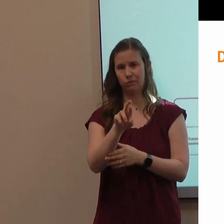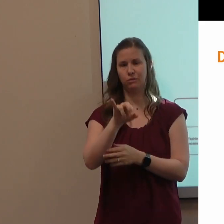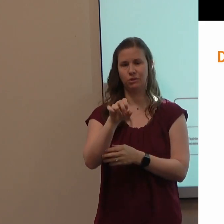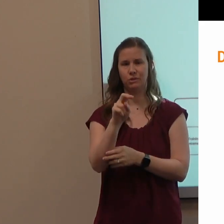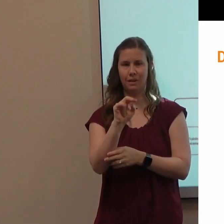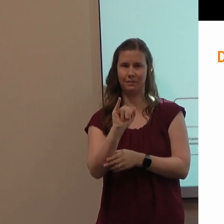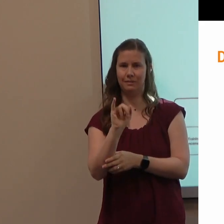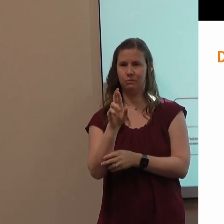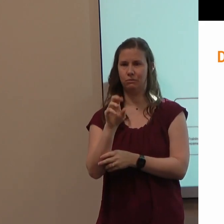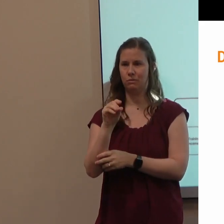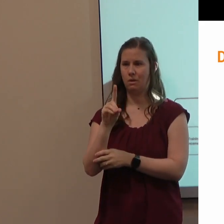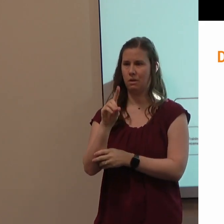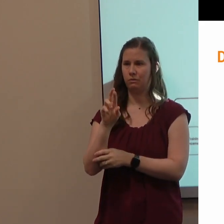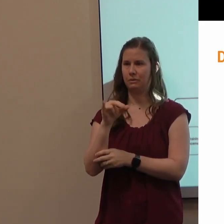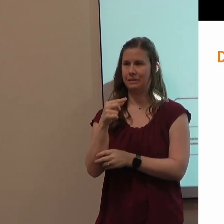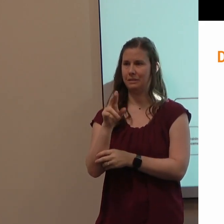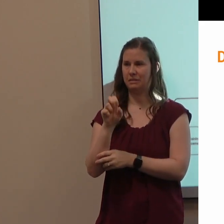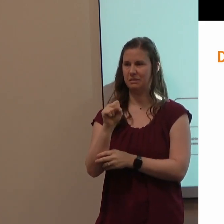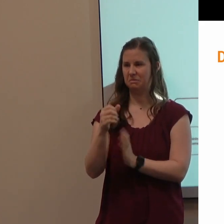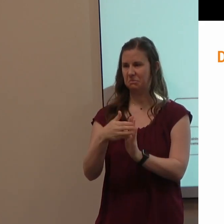That is Dr. Jenny Rodriguez's lab.